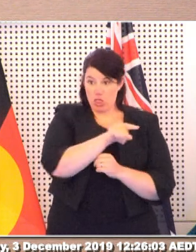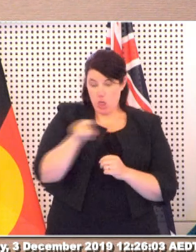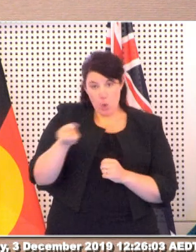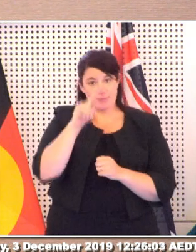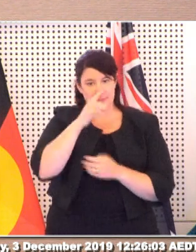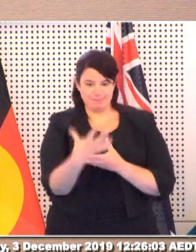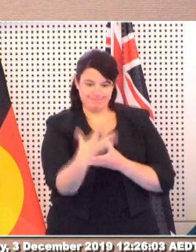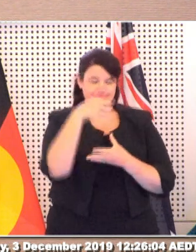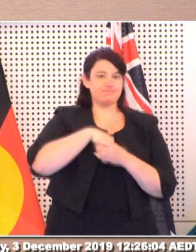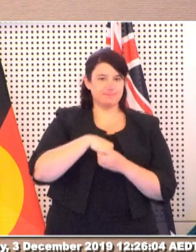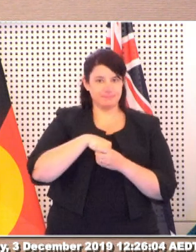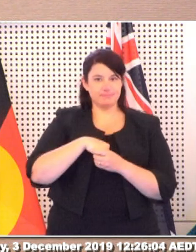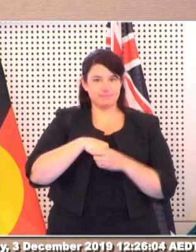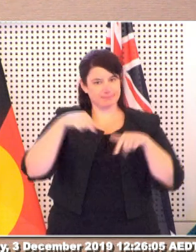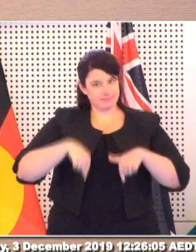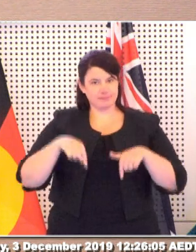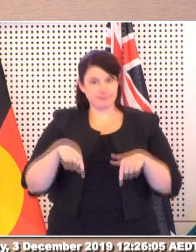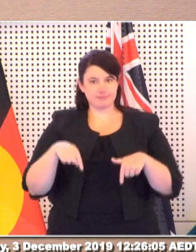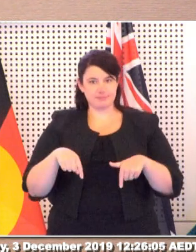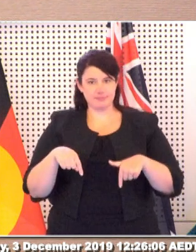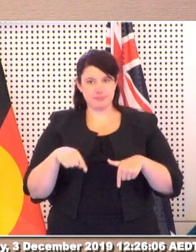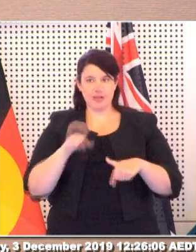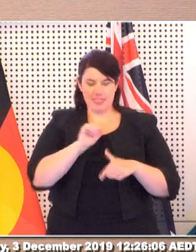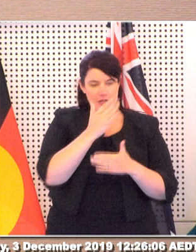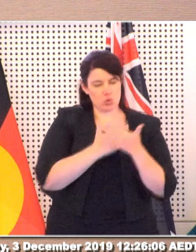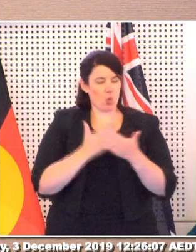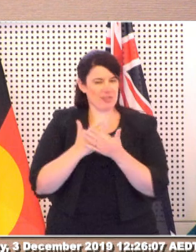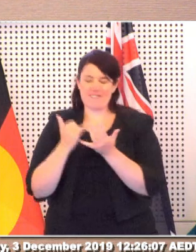a place in the stories of the Commission.